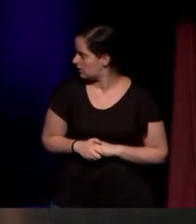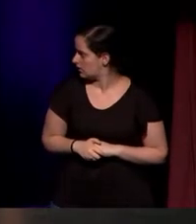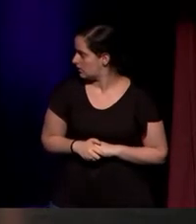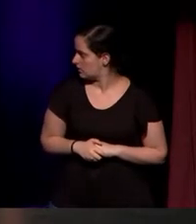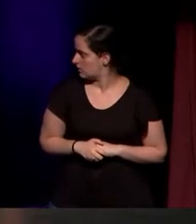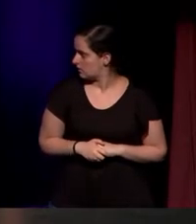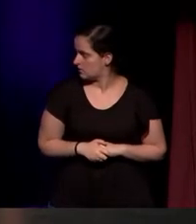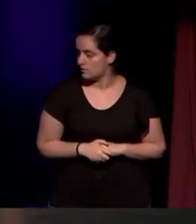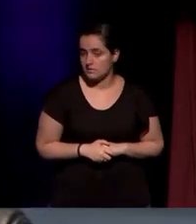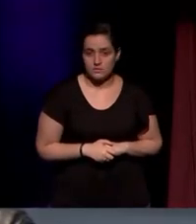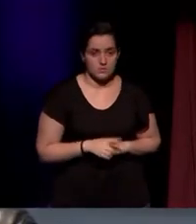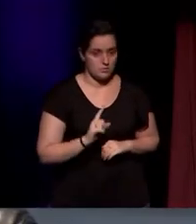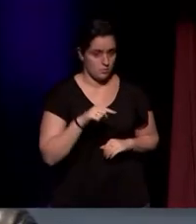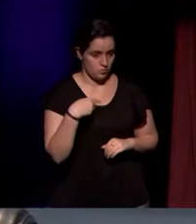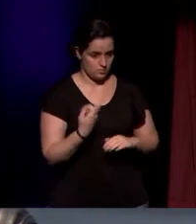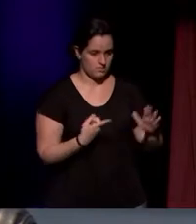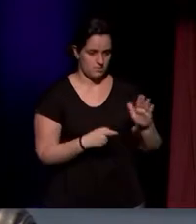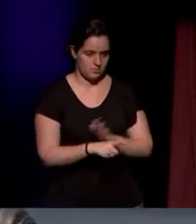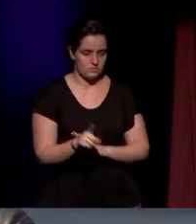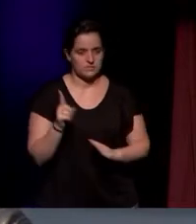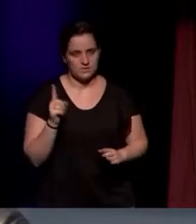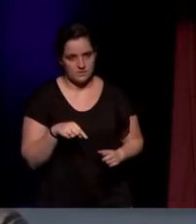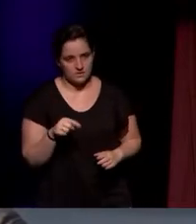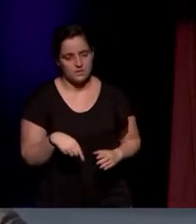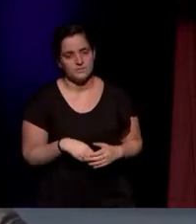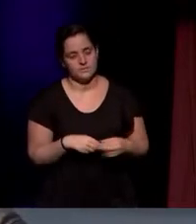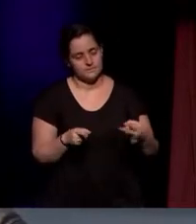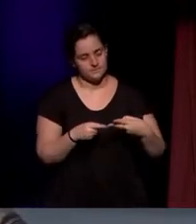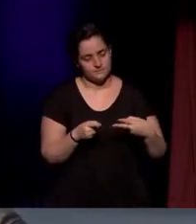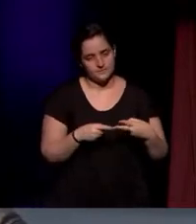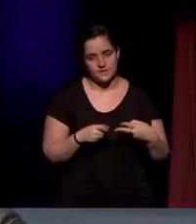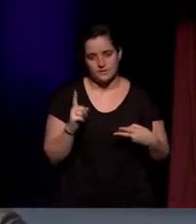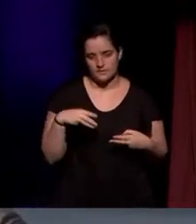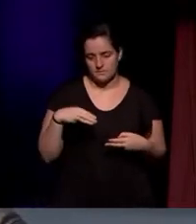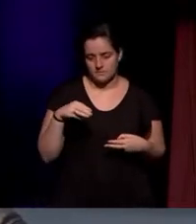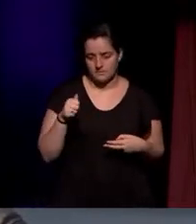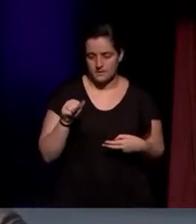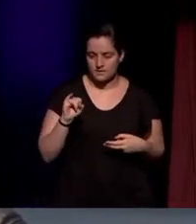The other question is, Maisa,